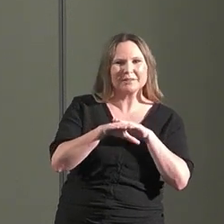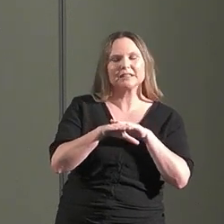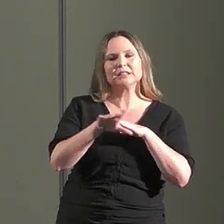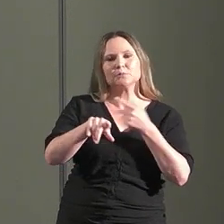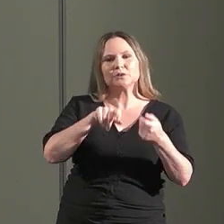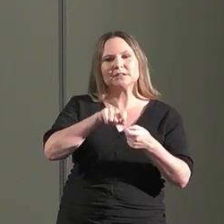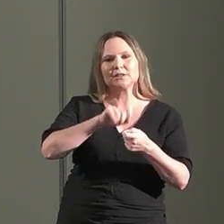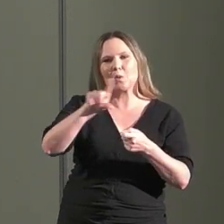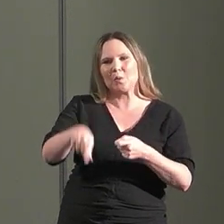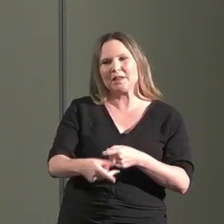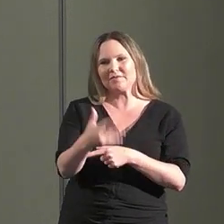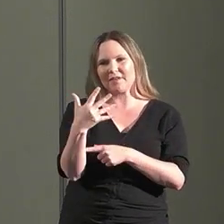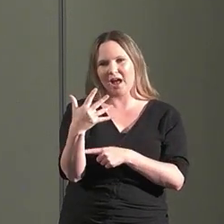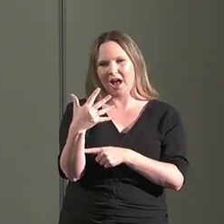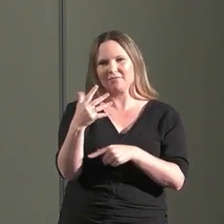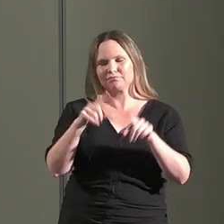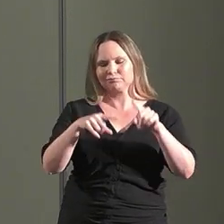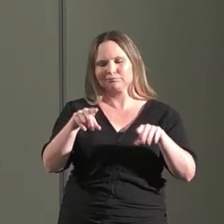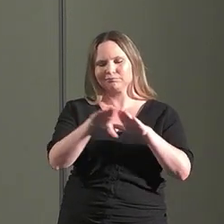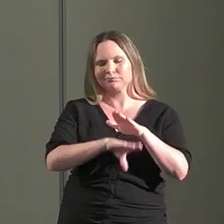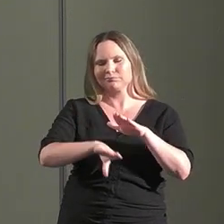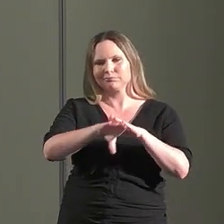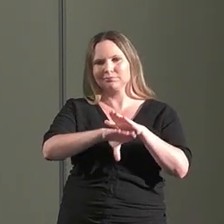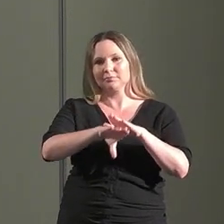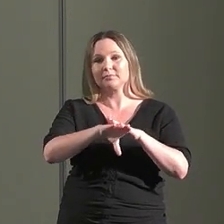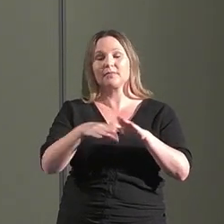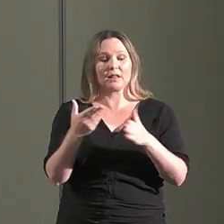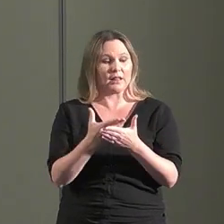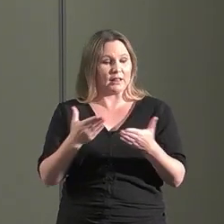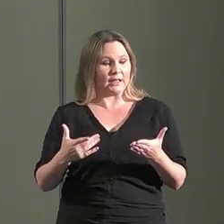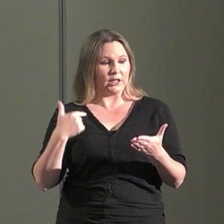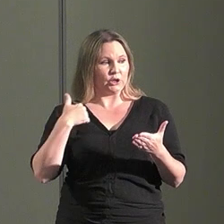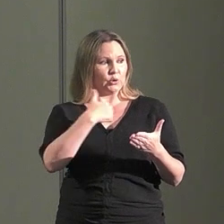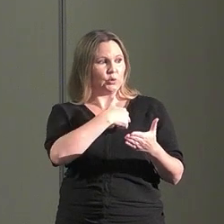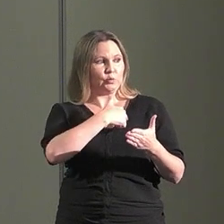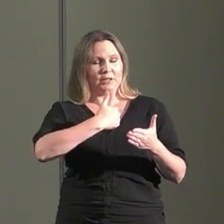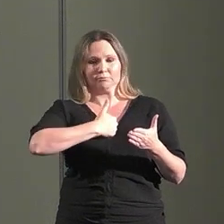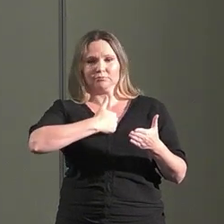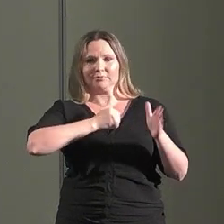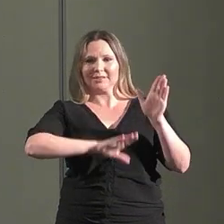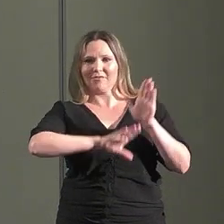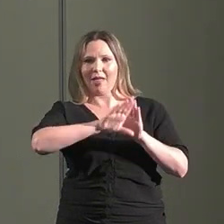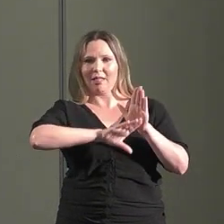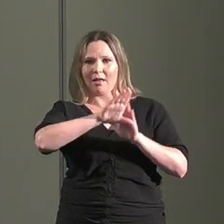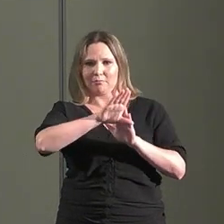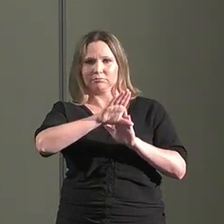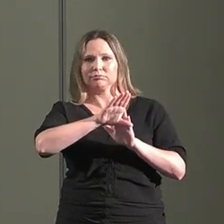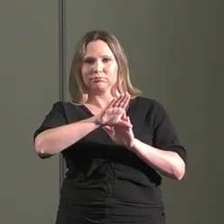variables and basic. These are things we developed ourselves.